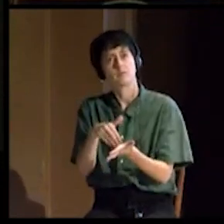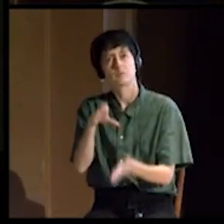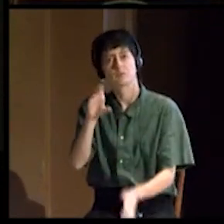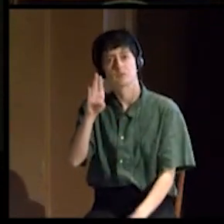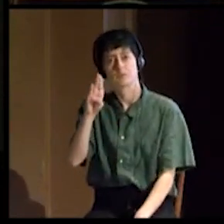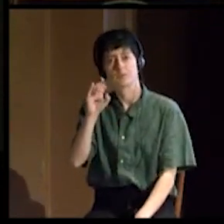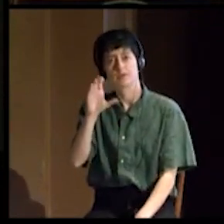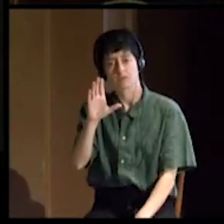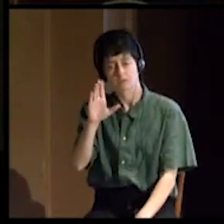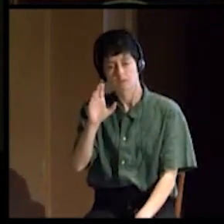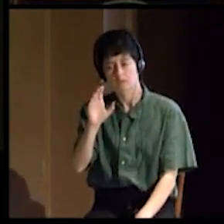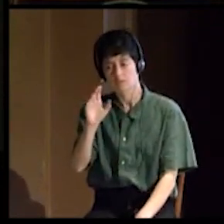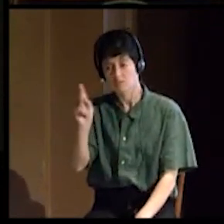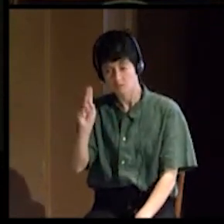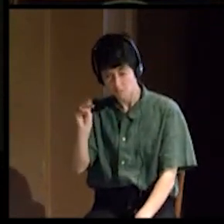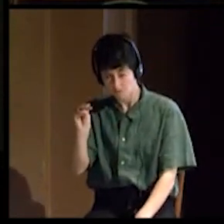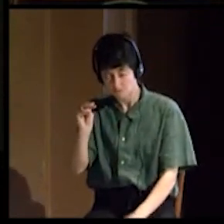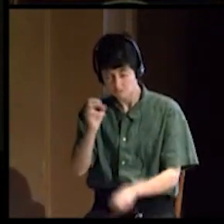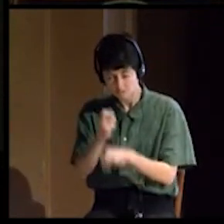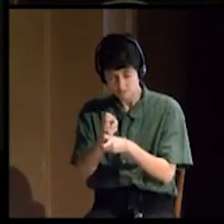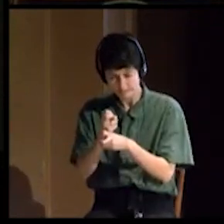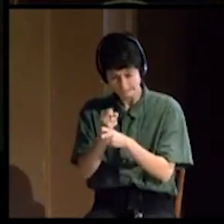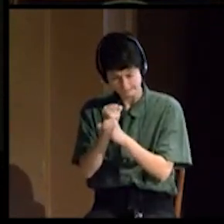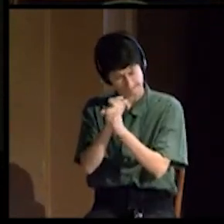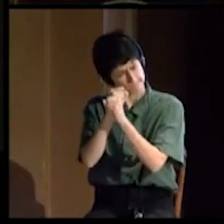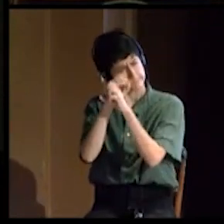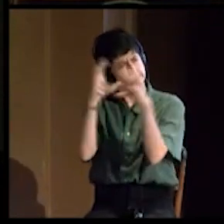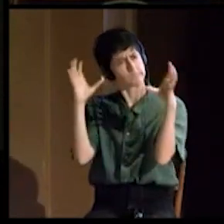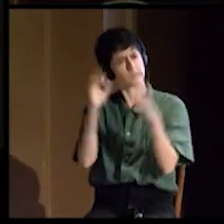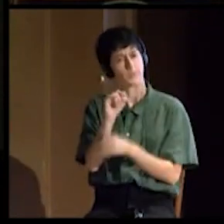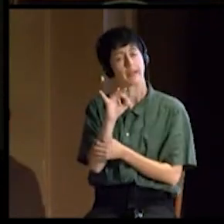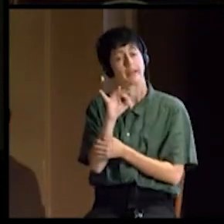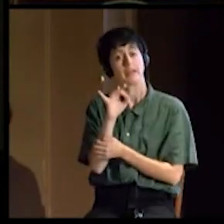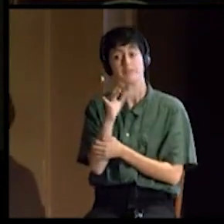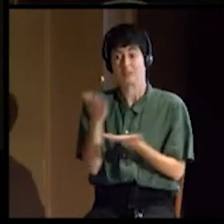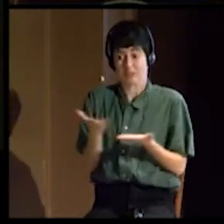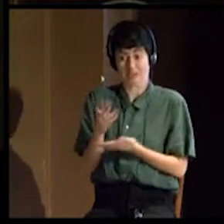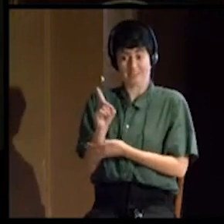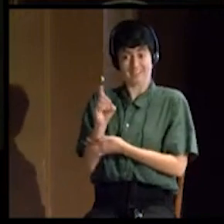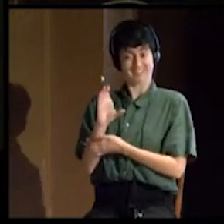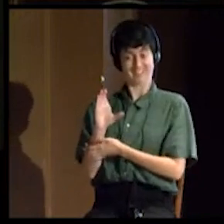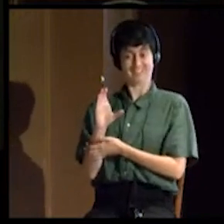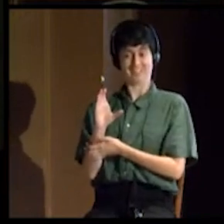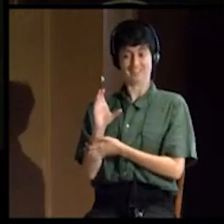If that eruption happened over that kind of diamond of DC, it would be five kilometers deep.